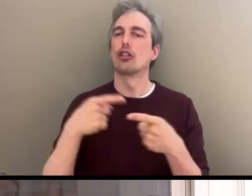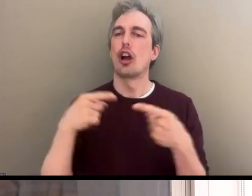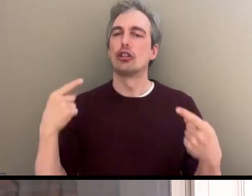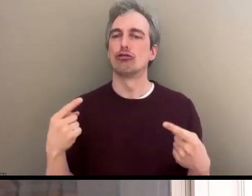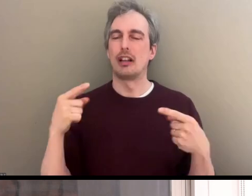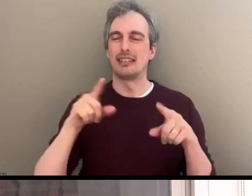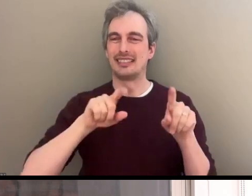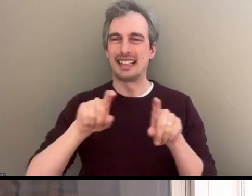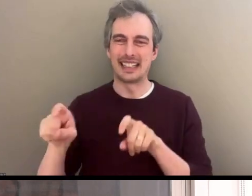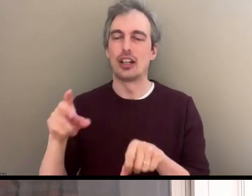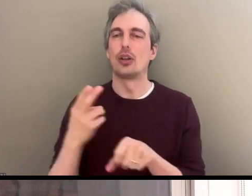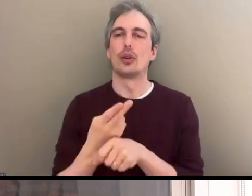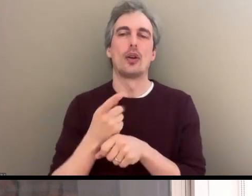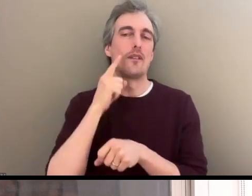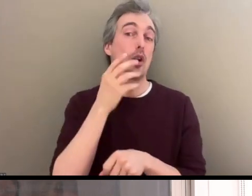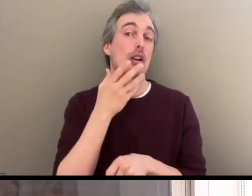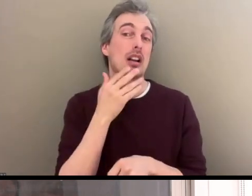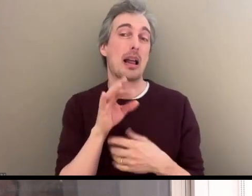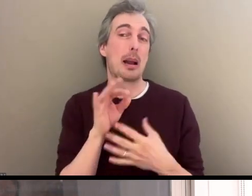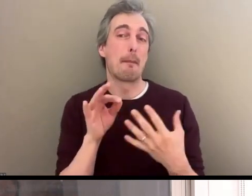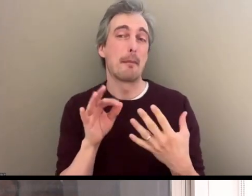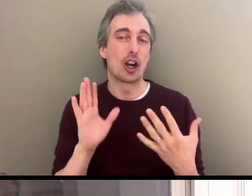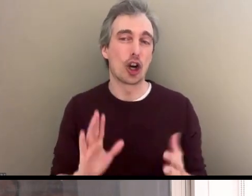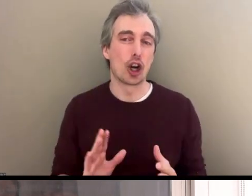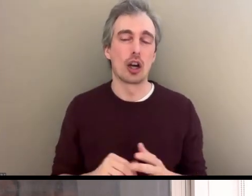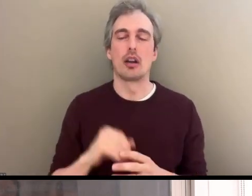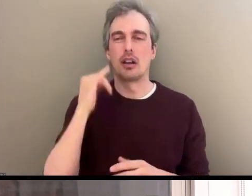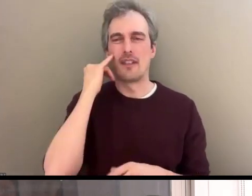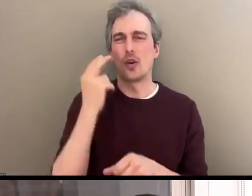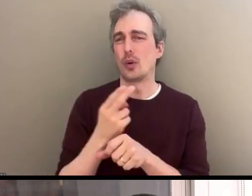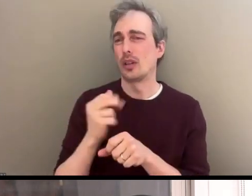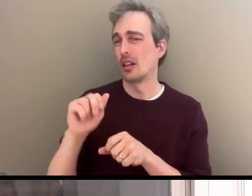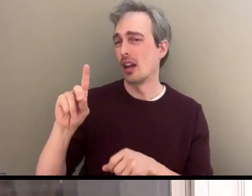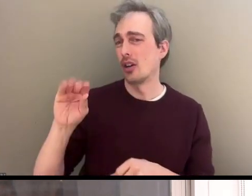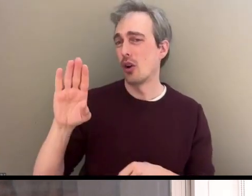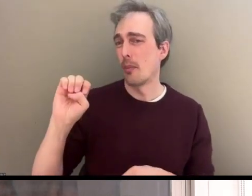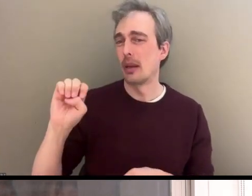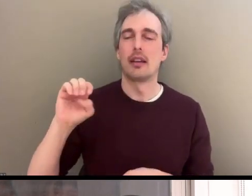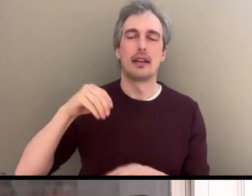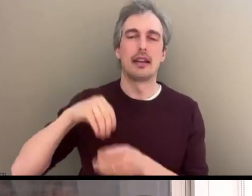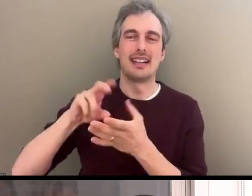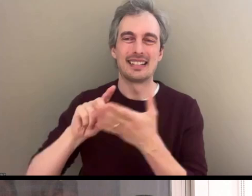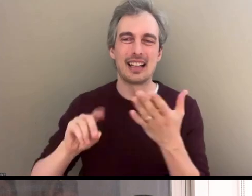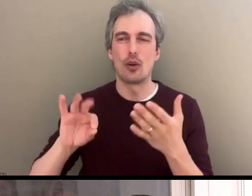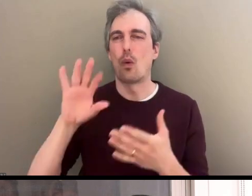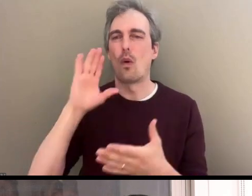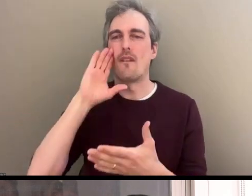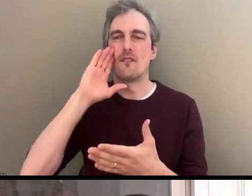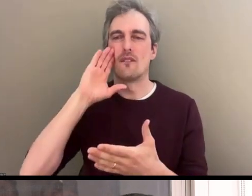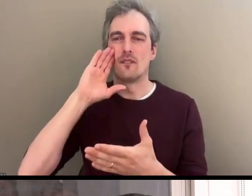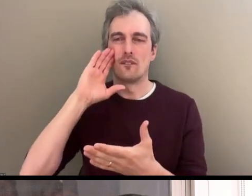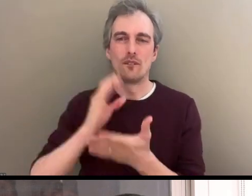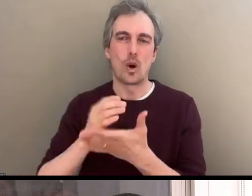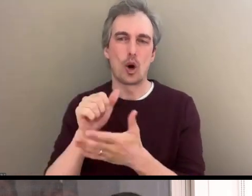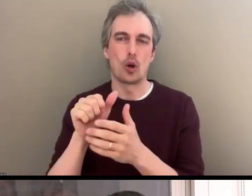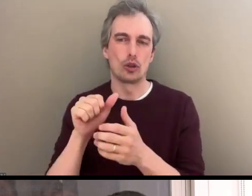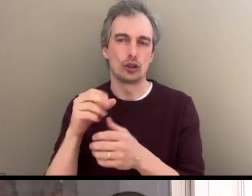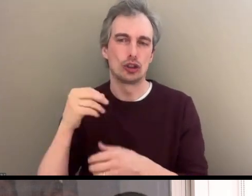I know if you're using, I guess, either Adobe InDesign or Photoshop, you could use that color picker, but that's a very specific tool for that very specific job.